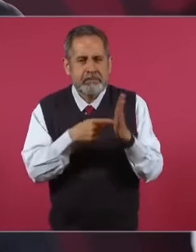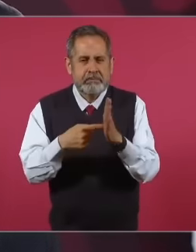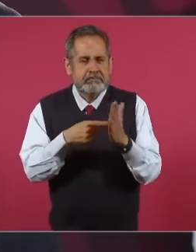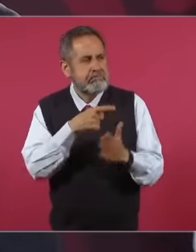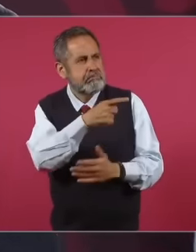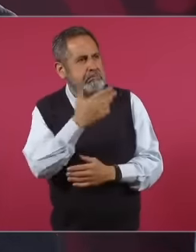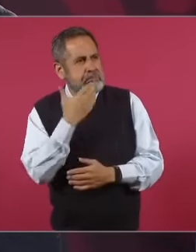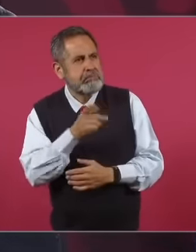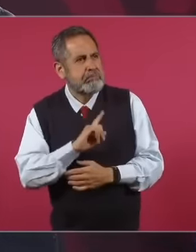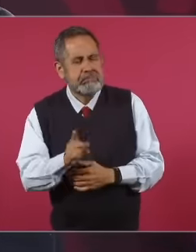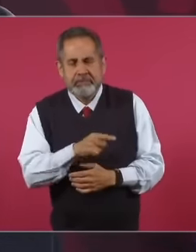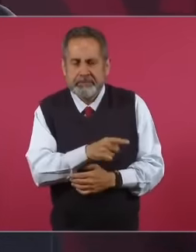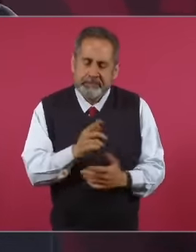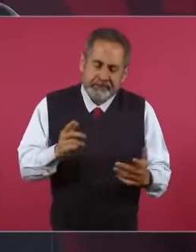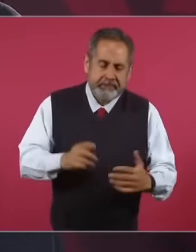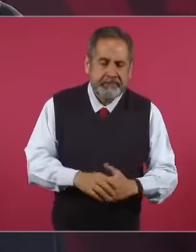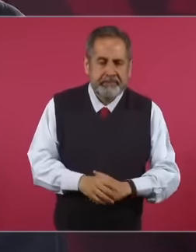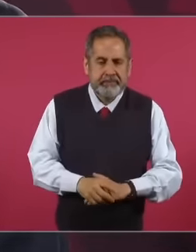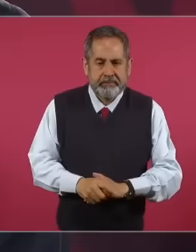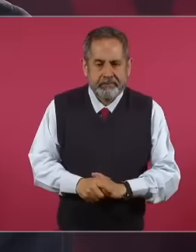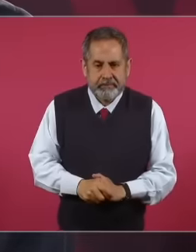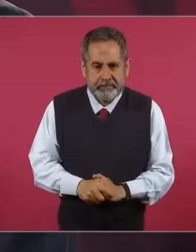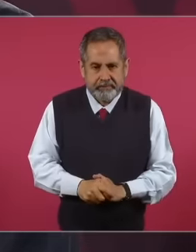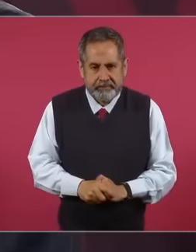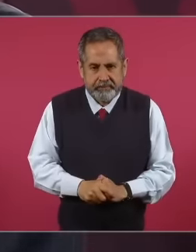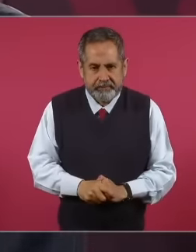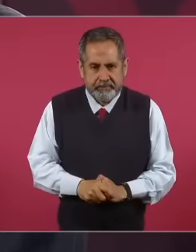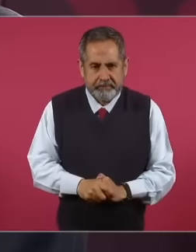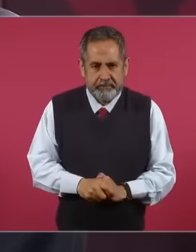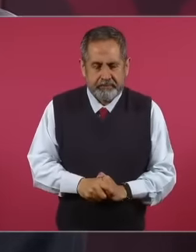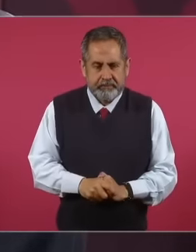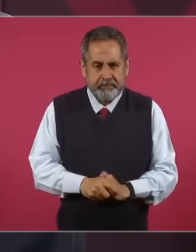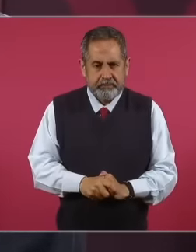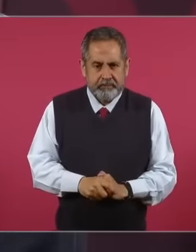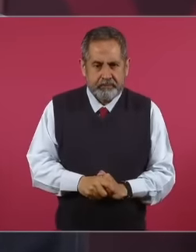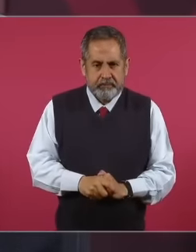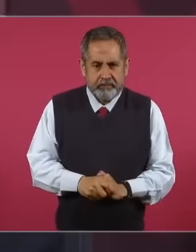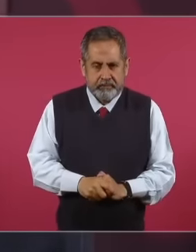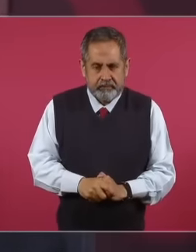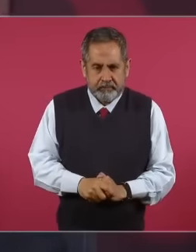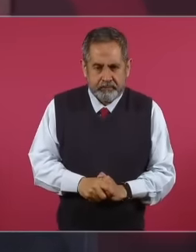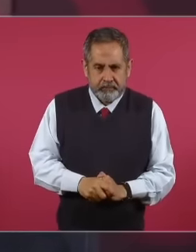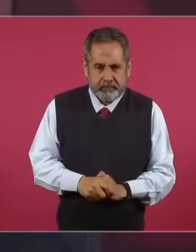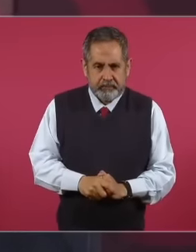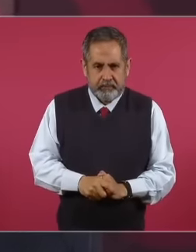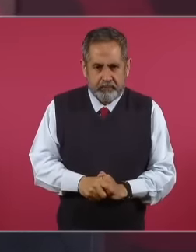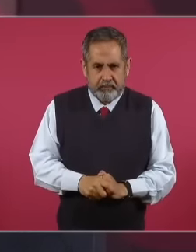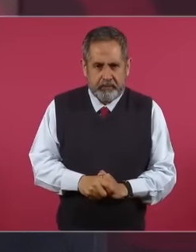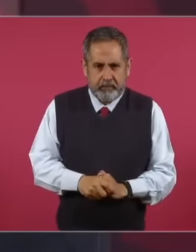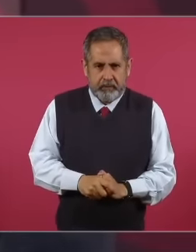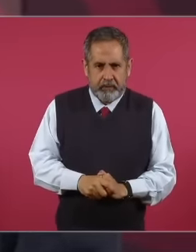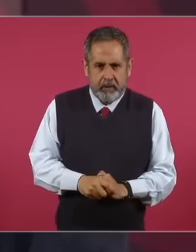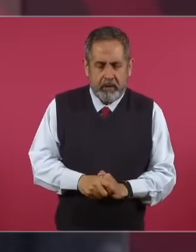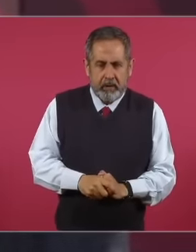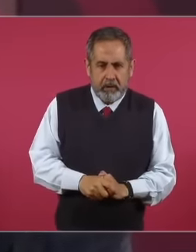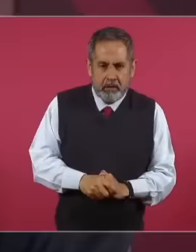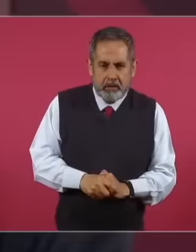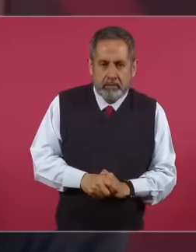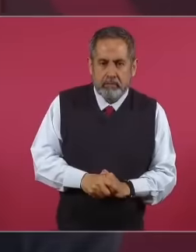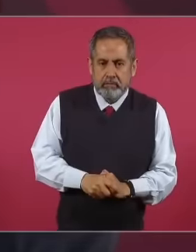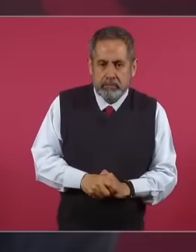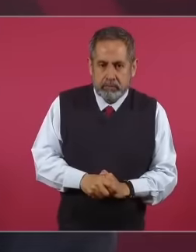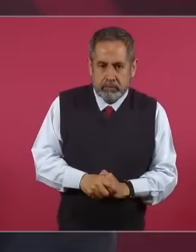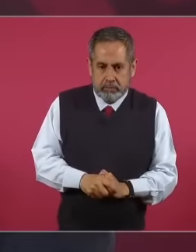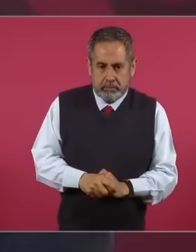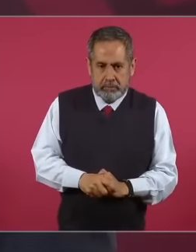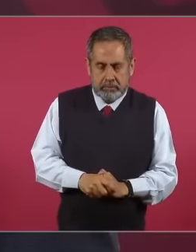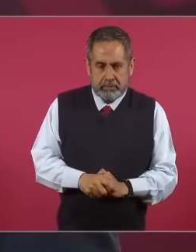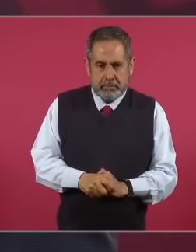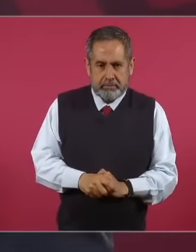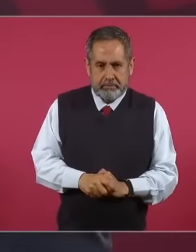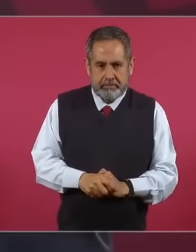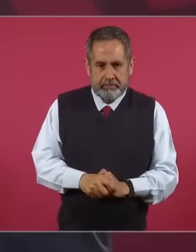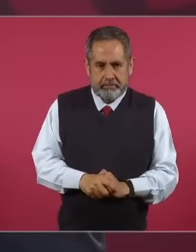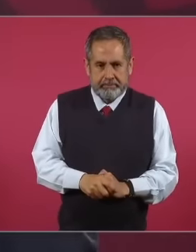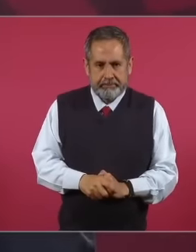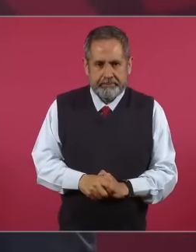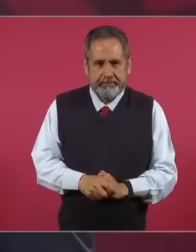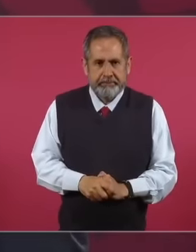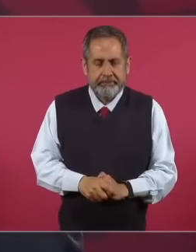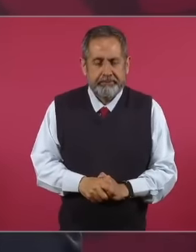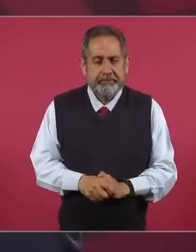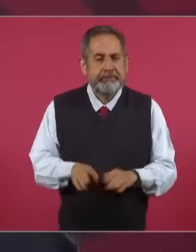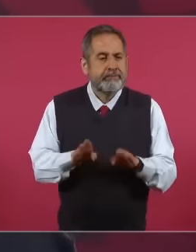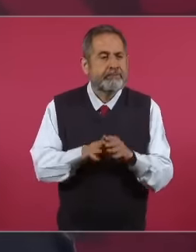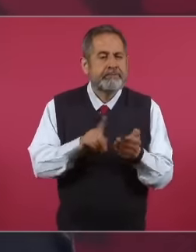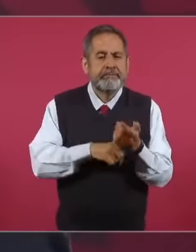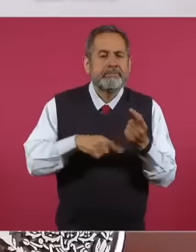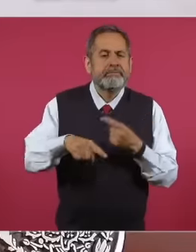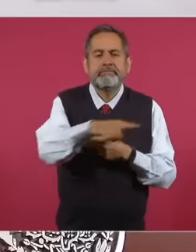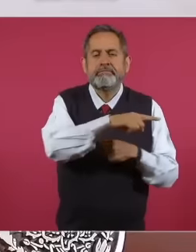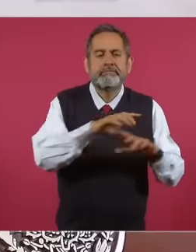doing by having ministers at their service